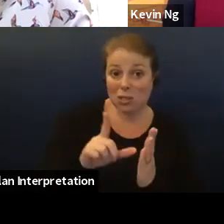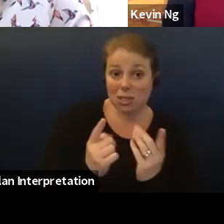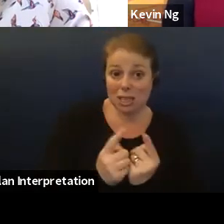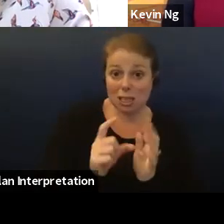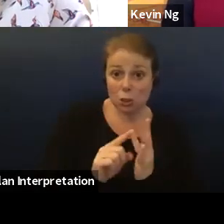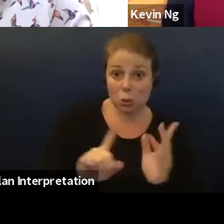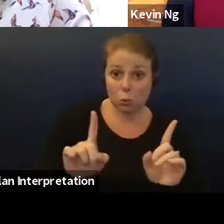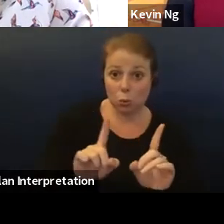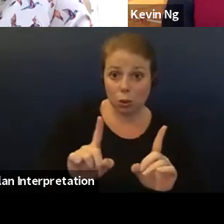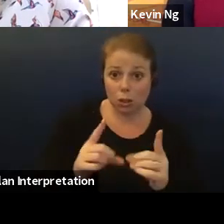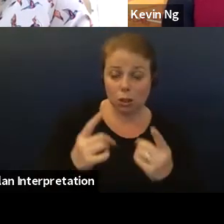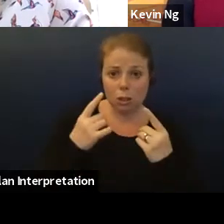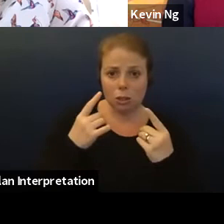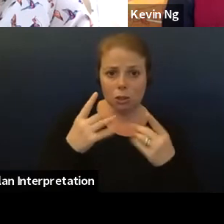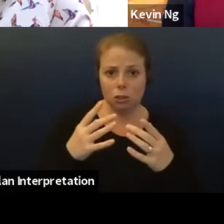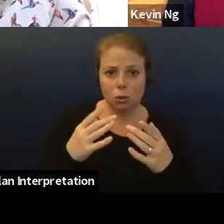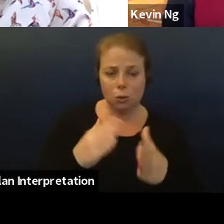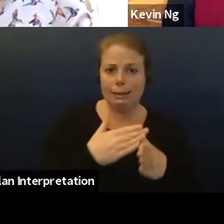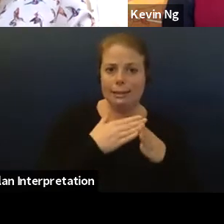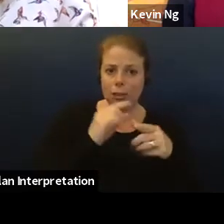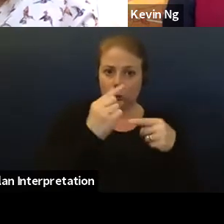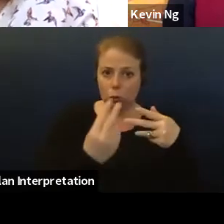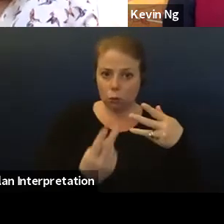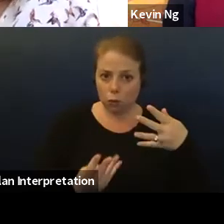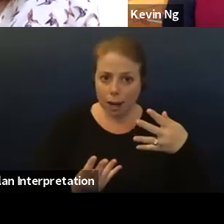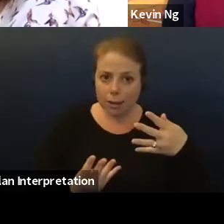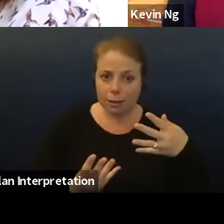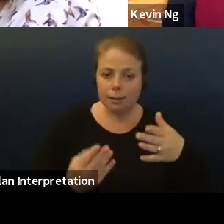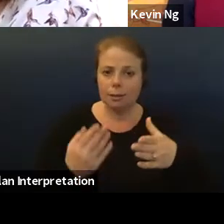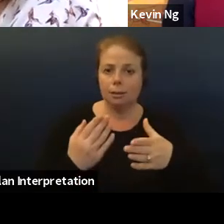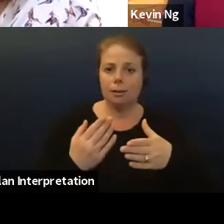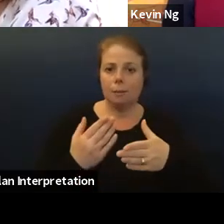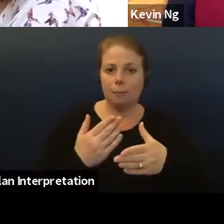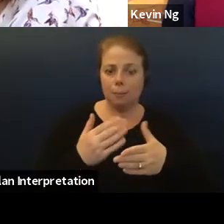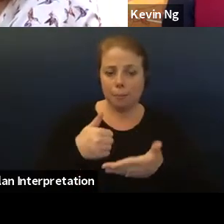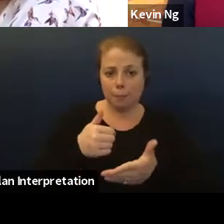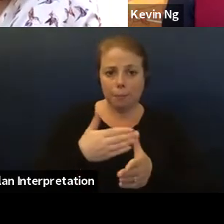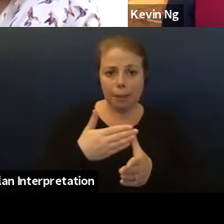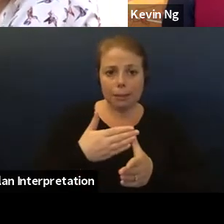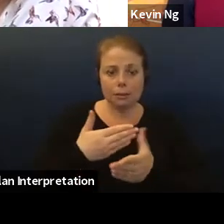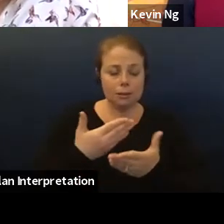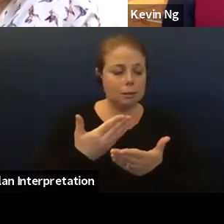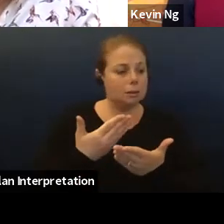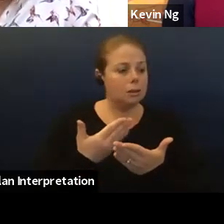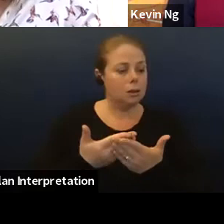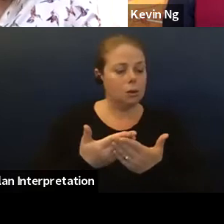based on everyone's individual scores from home and that's a really kind of really important part